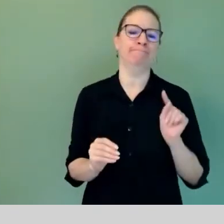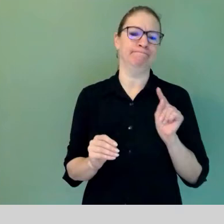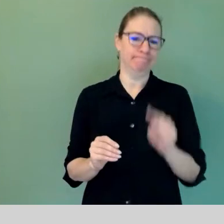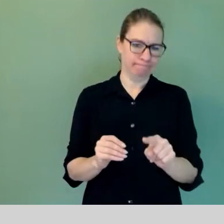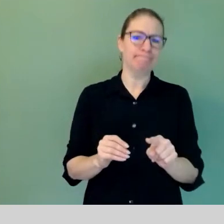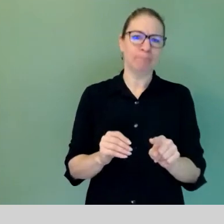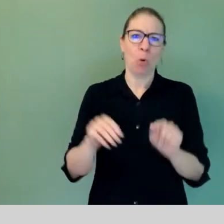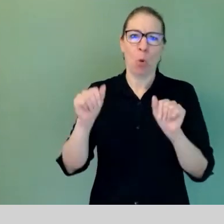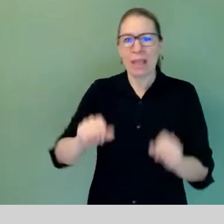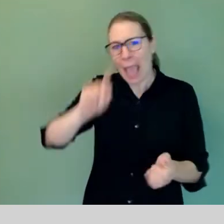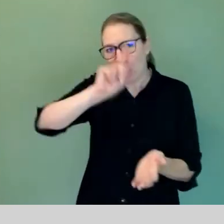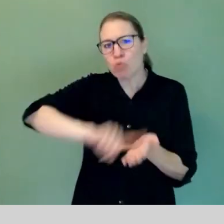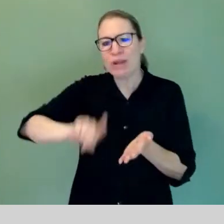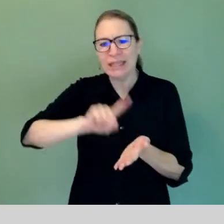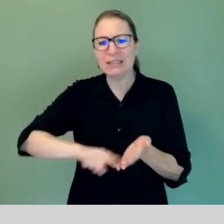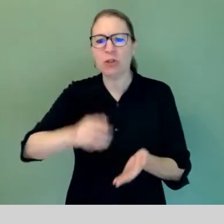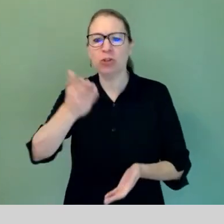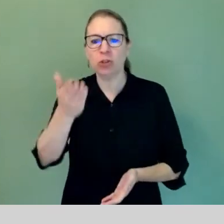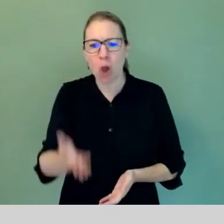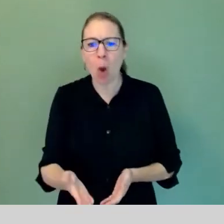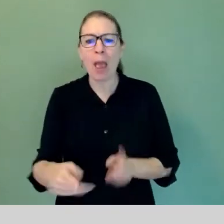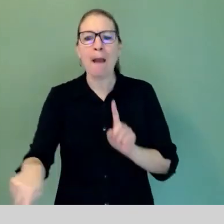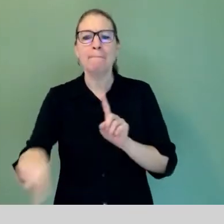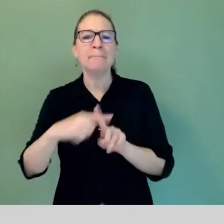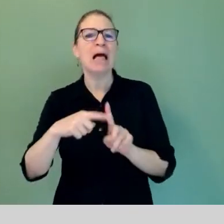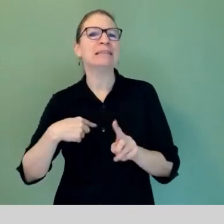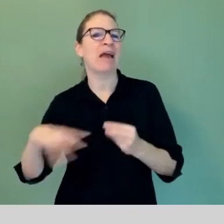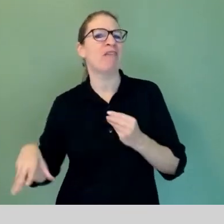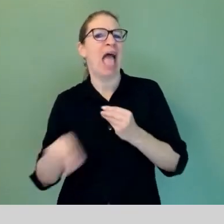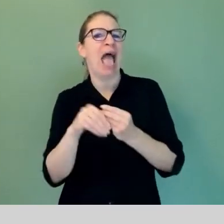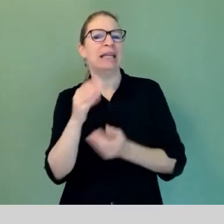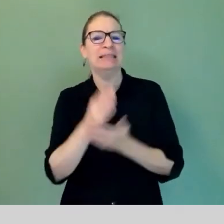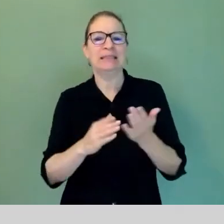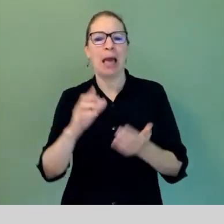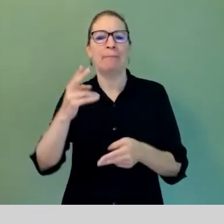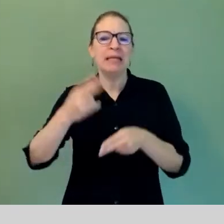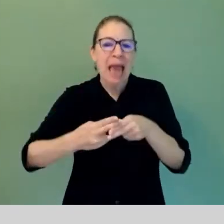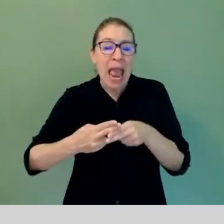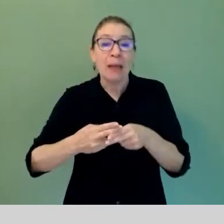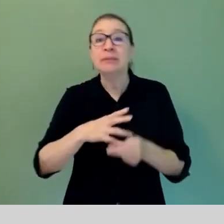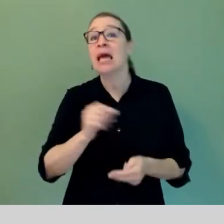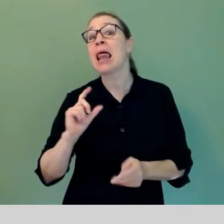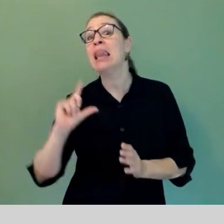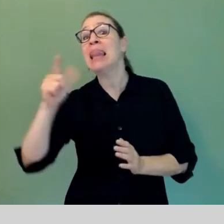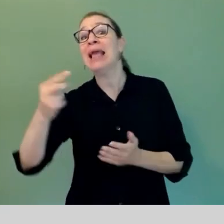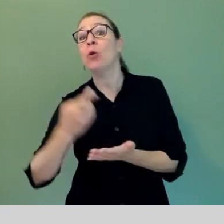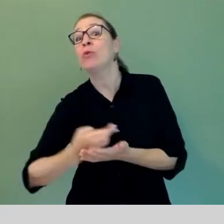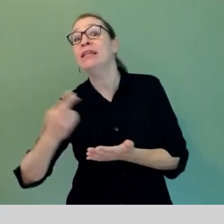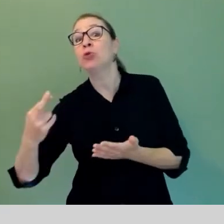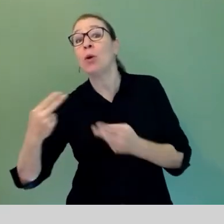for the exploring more audio features, I have also attached some names here and some links in the resources slide,